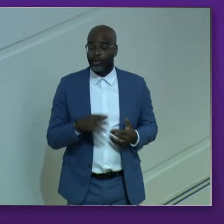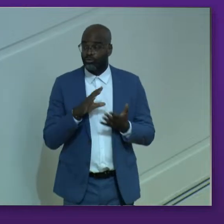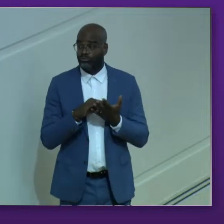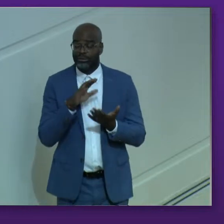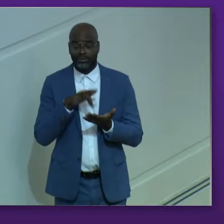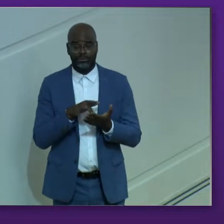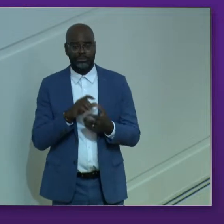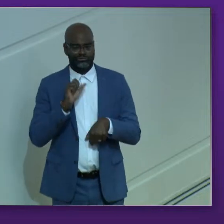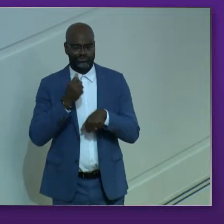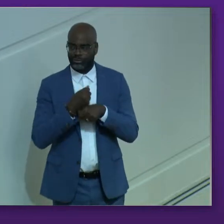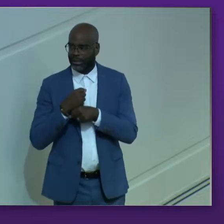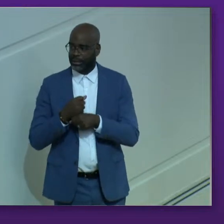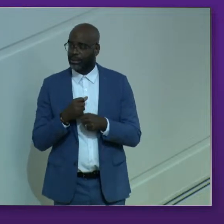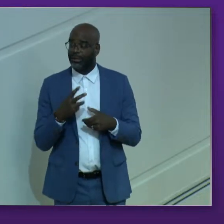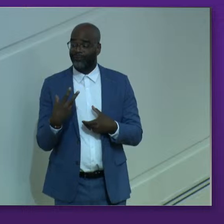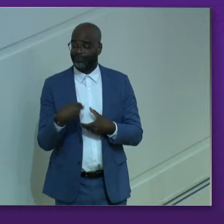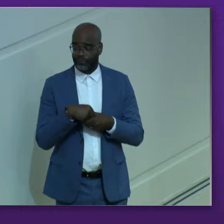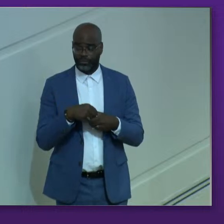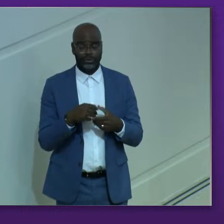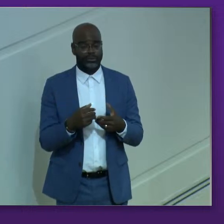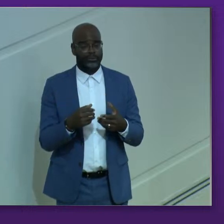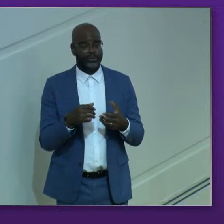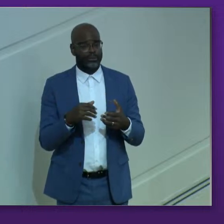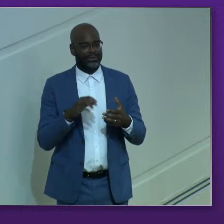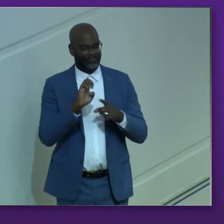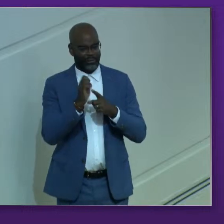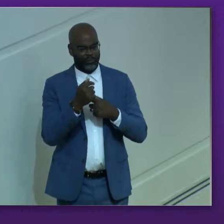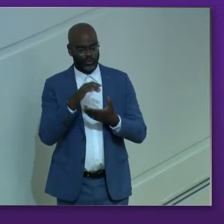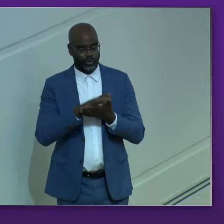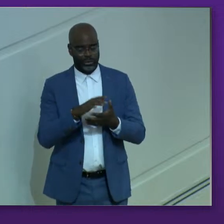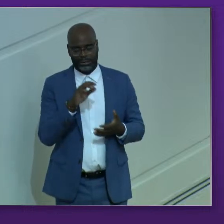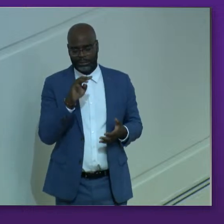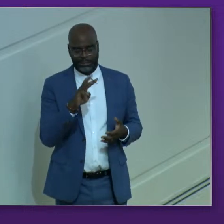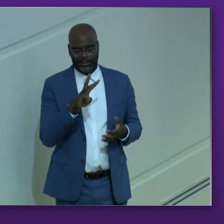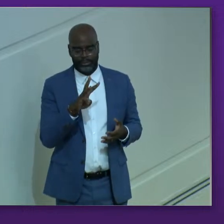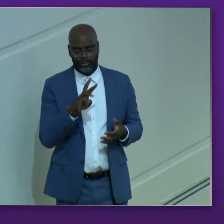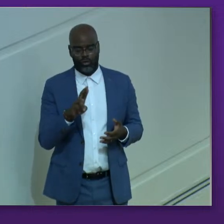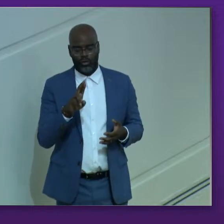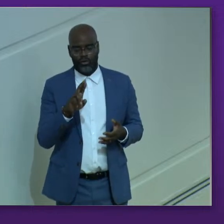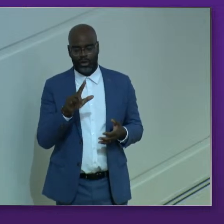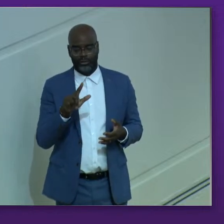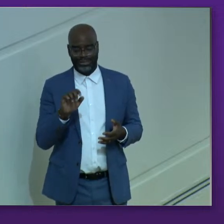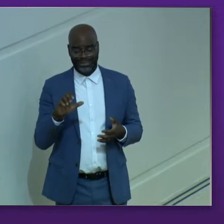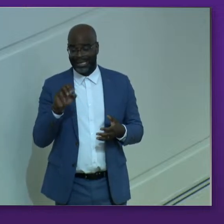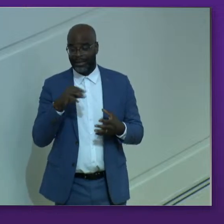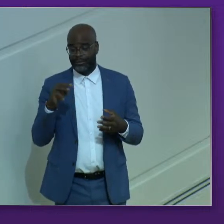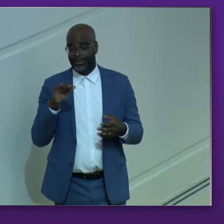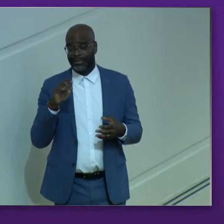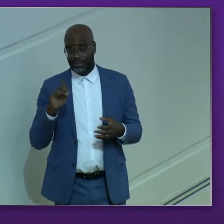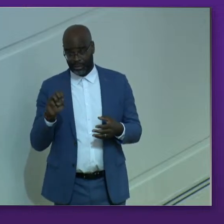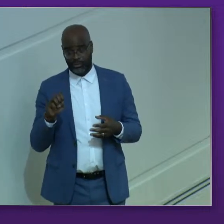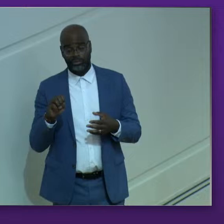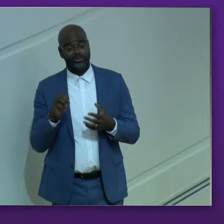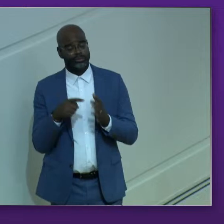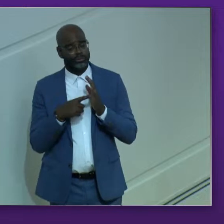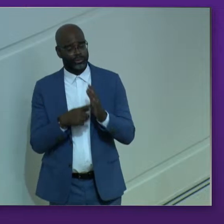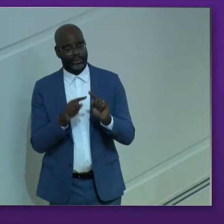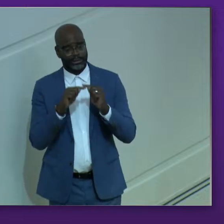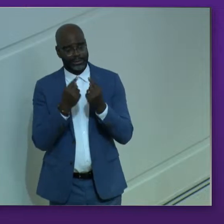FOR THE WRITING READING AND LANGUAGE CENTER EXCELLENT TOWER